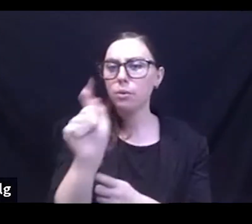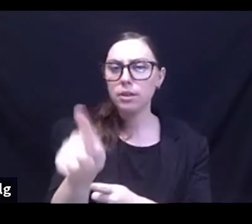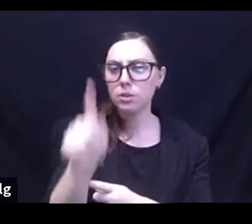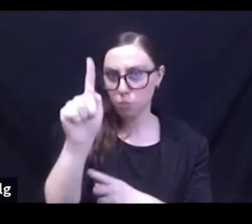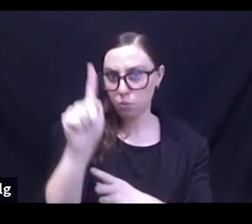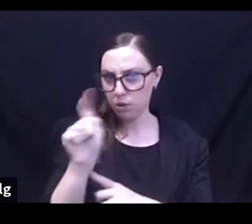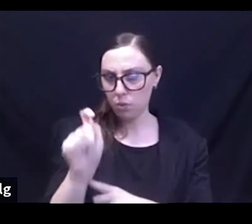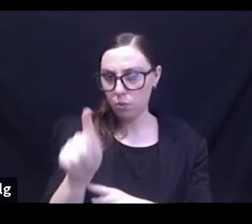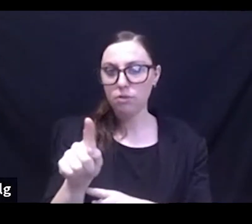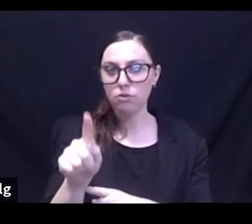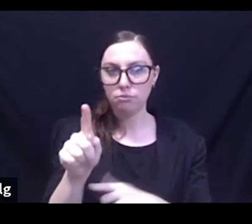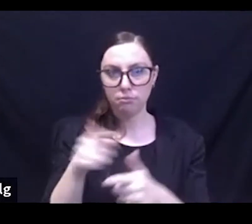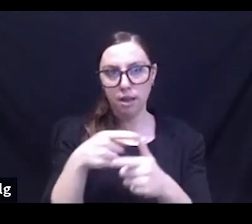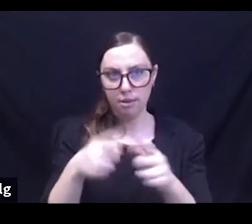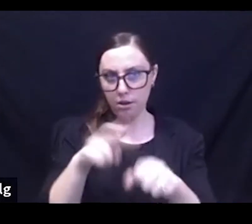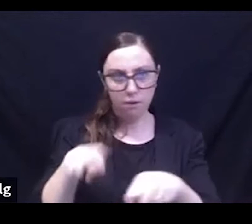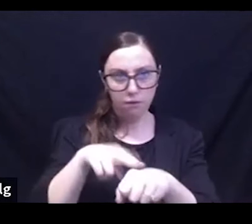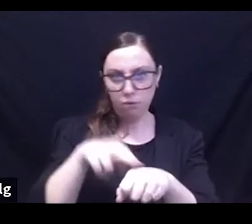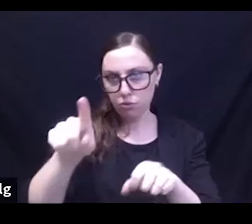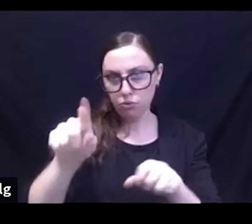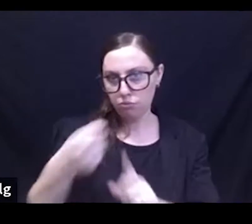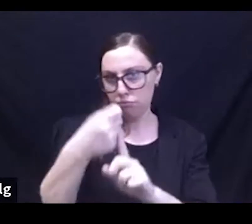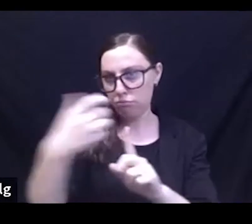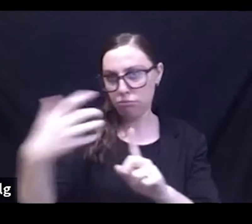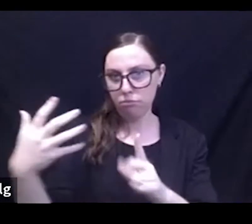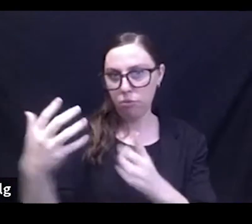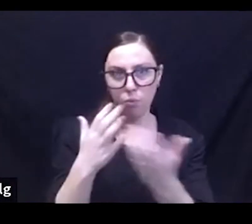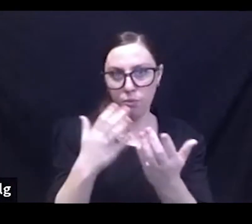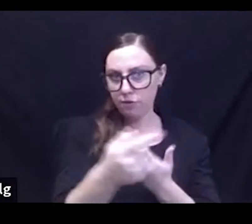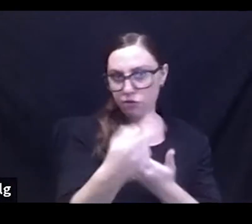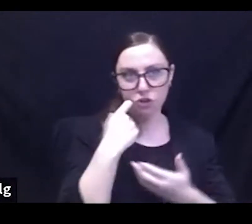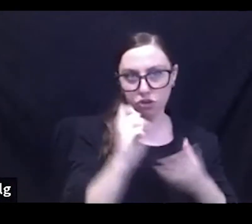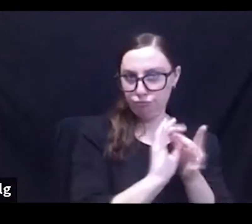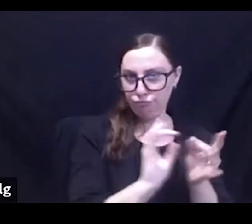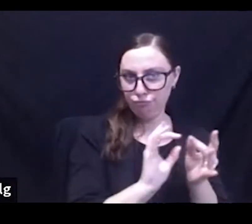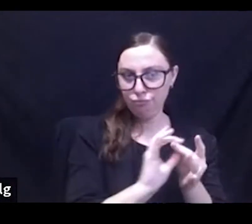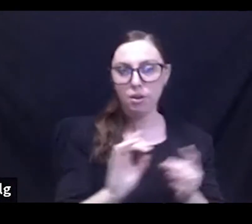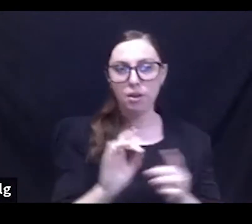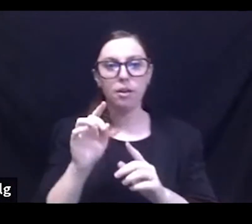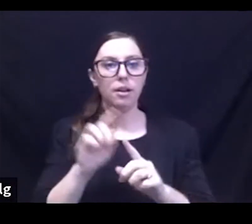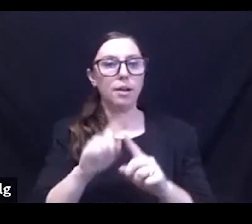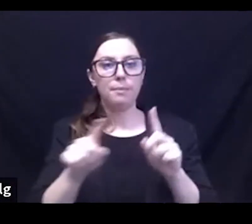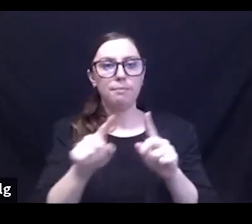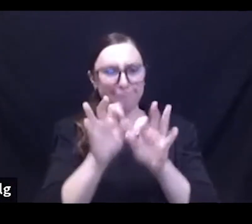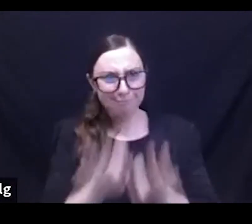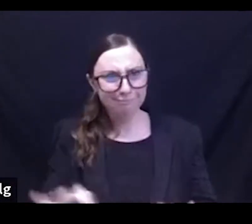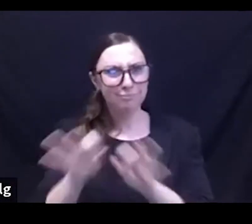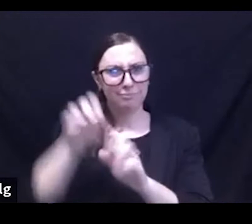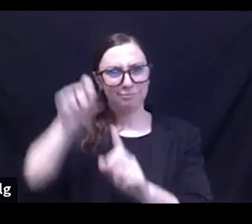one question and, of course, invite you to address any of what Sabina said. The fundamental question that I think anybody would want to